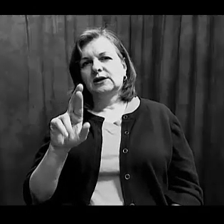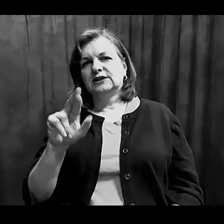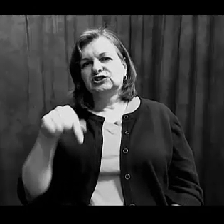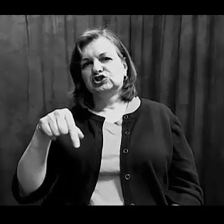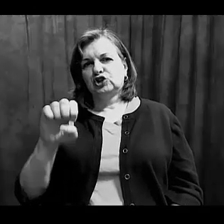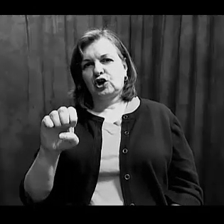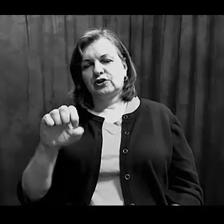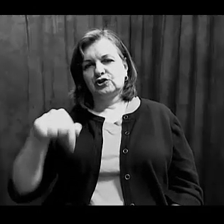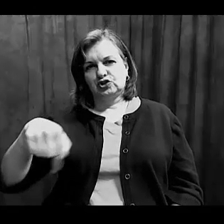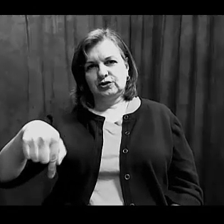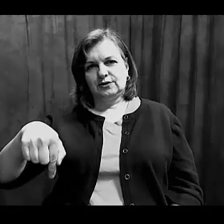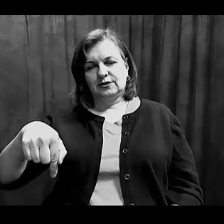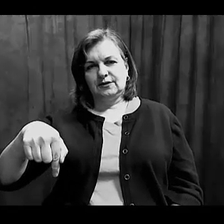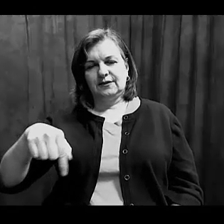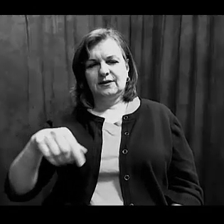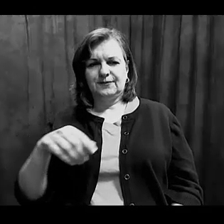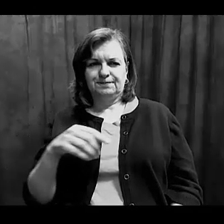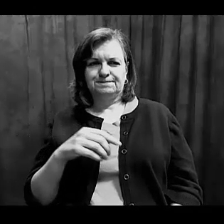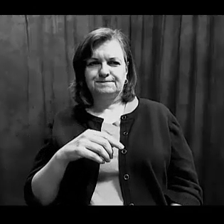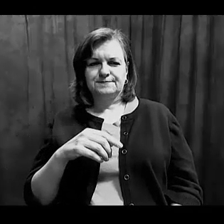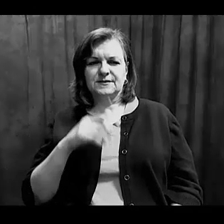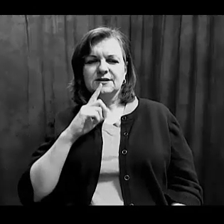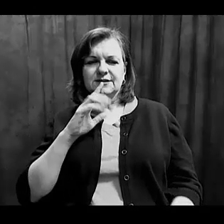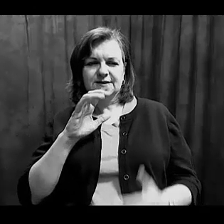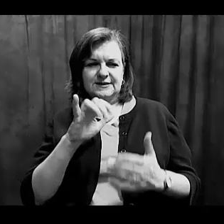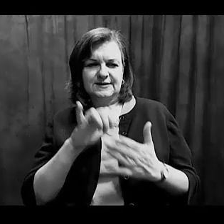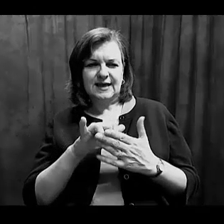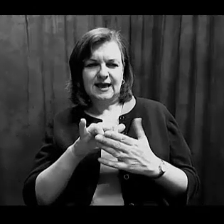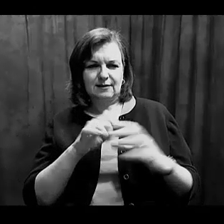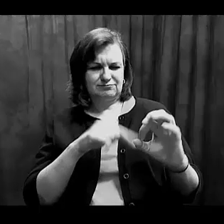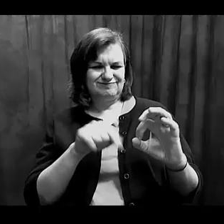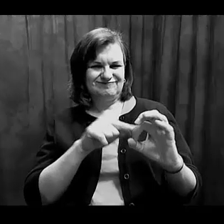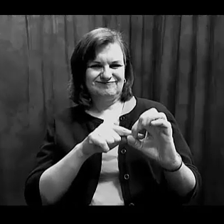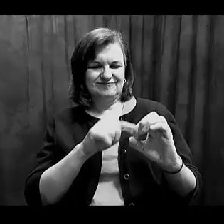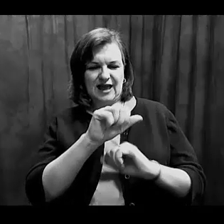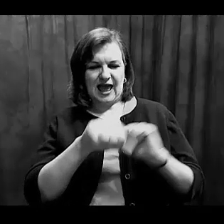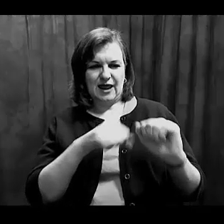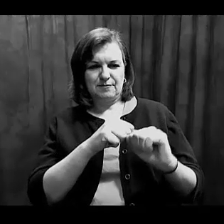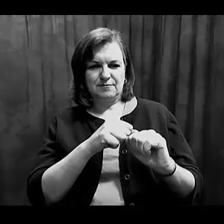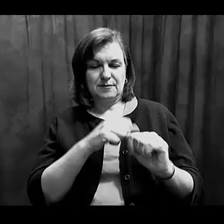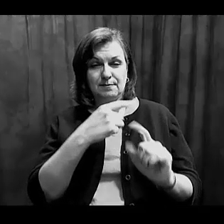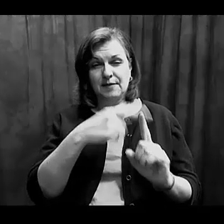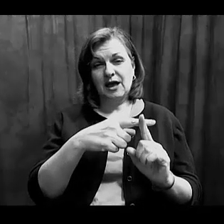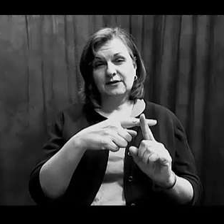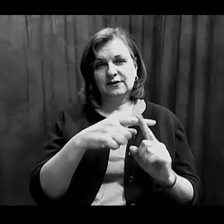so what we wanna know is -- is this particle positive